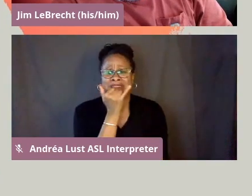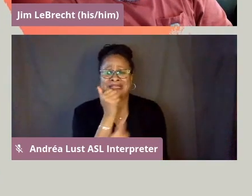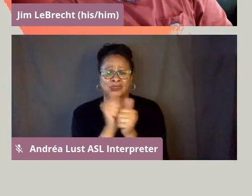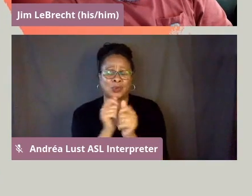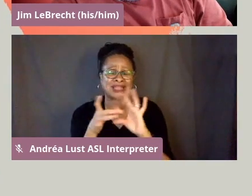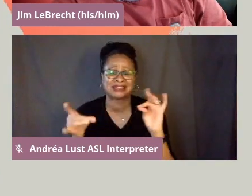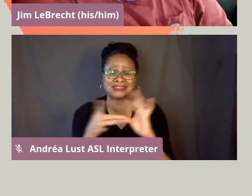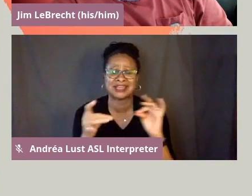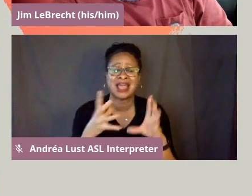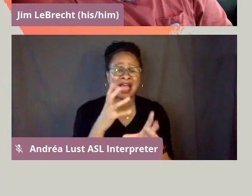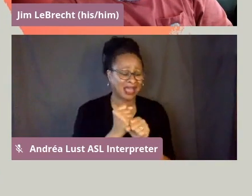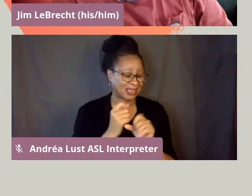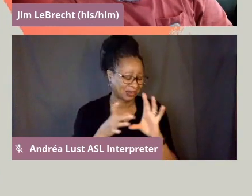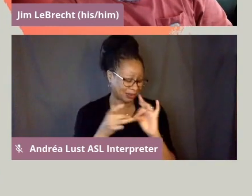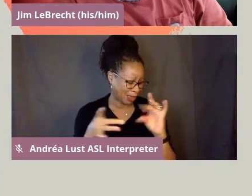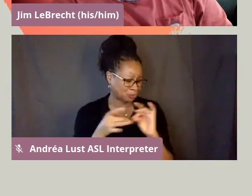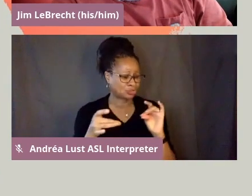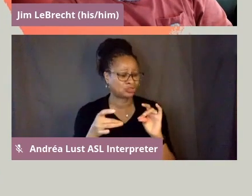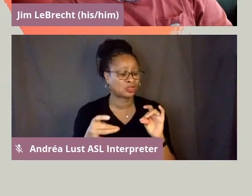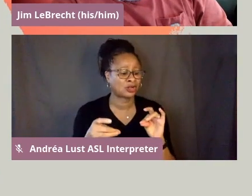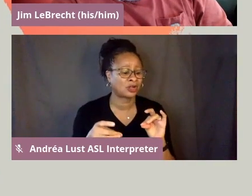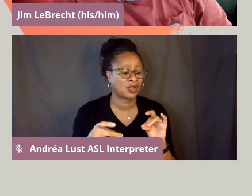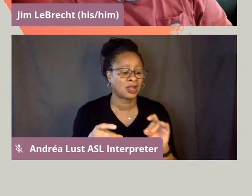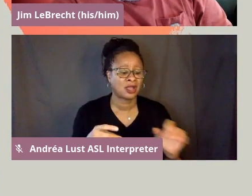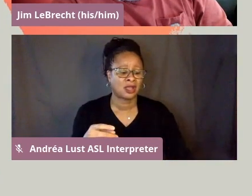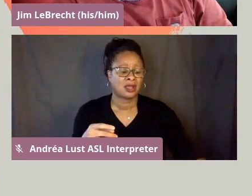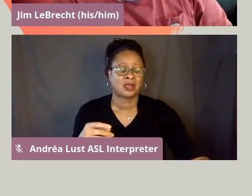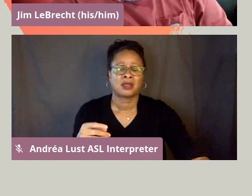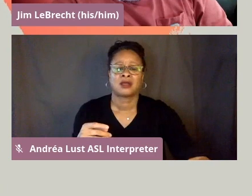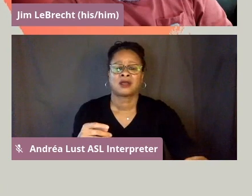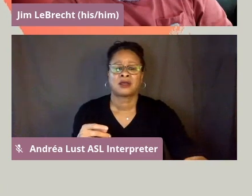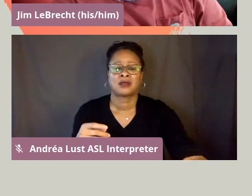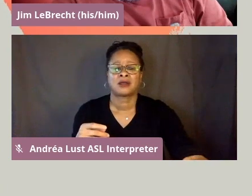Like, I captioned trailer for something